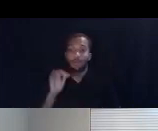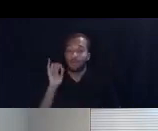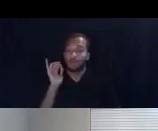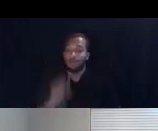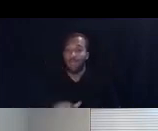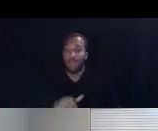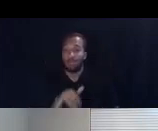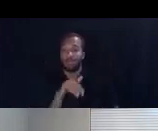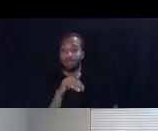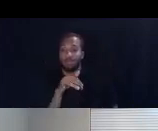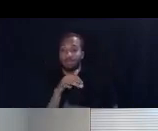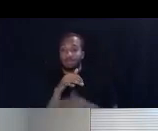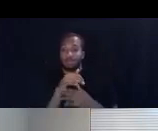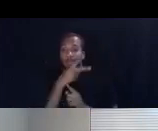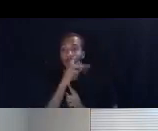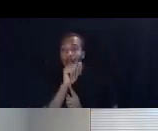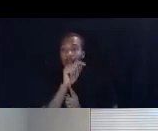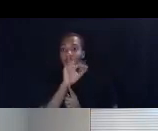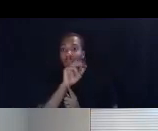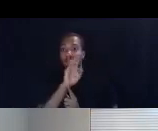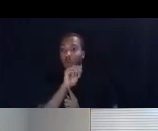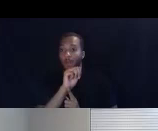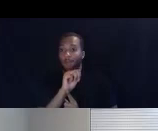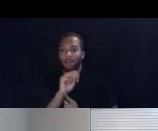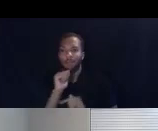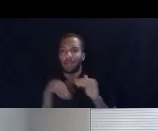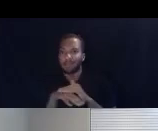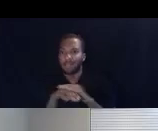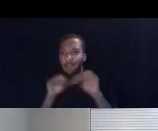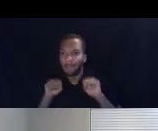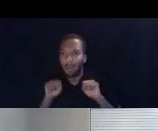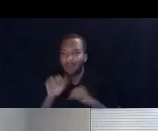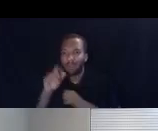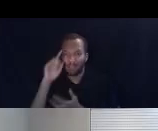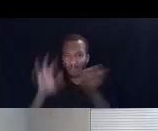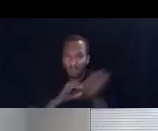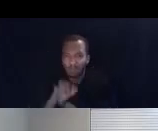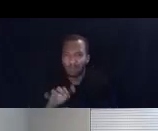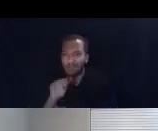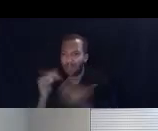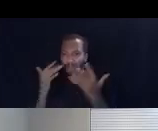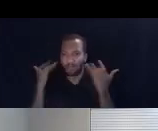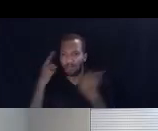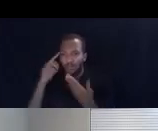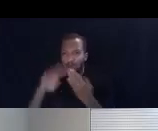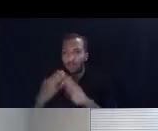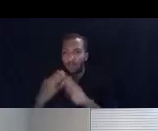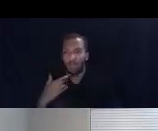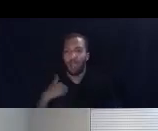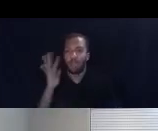and how it's not very community friendly and very confusing. And so this is my team tries to outreach,